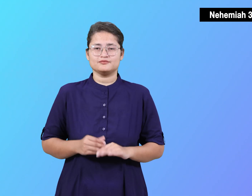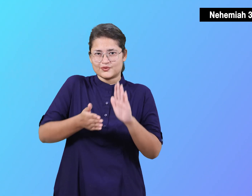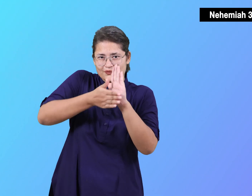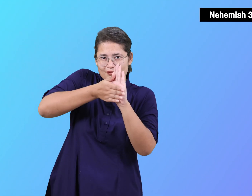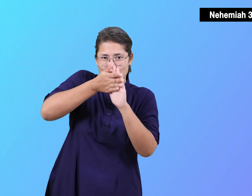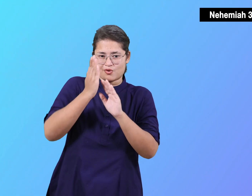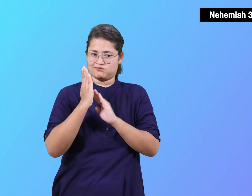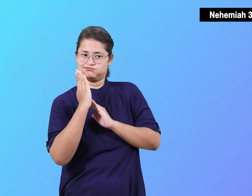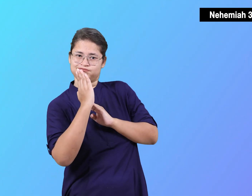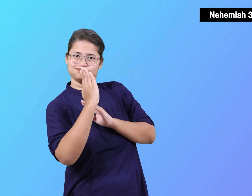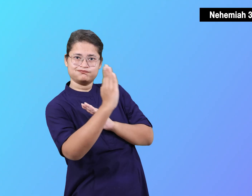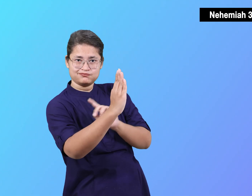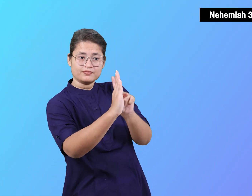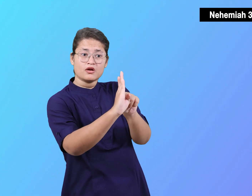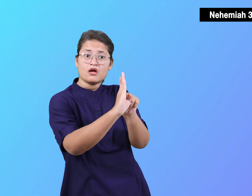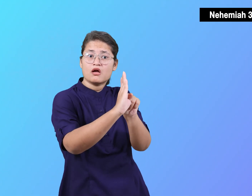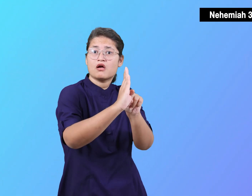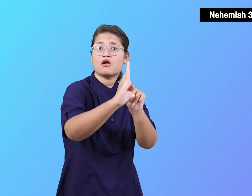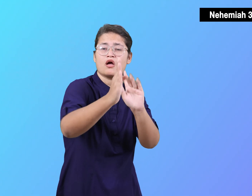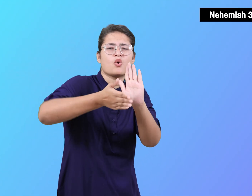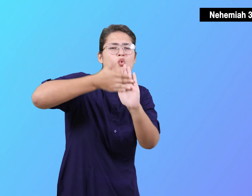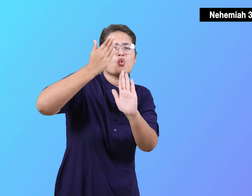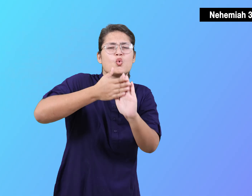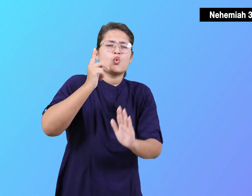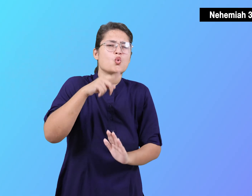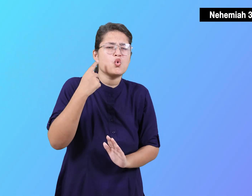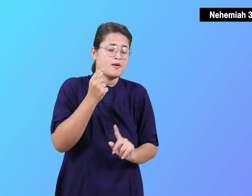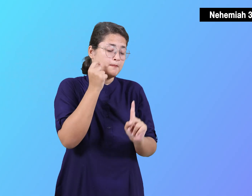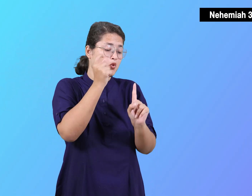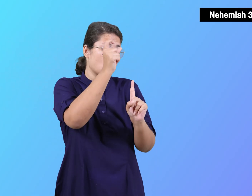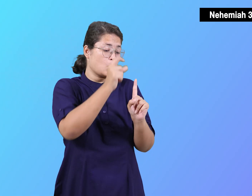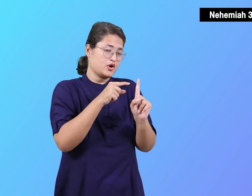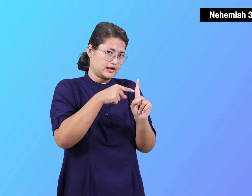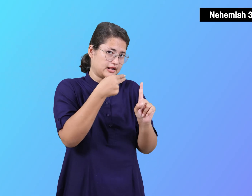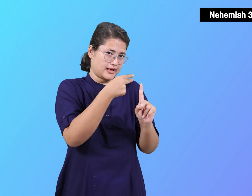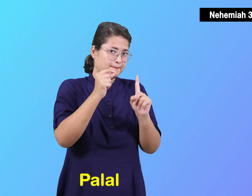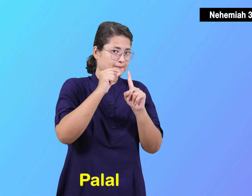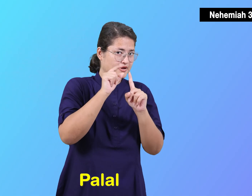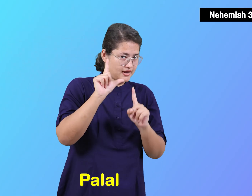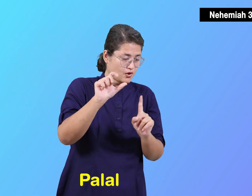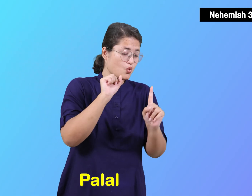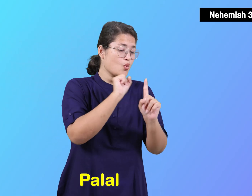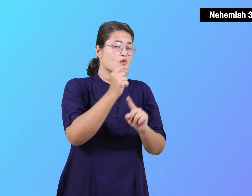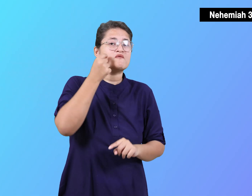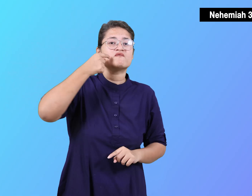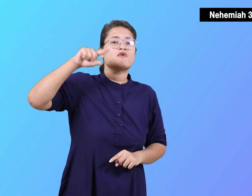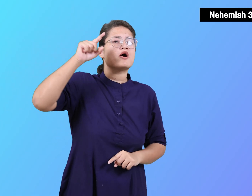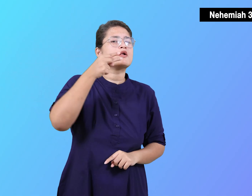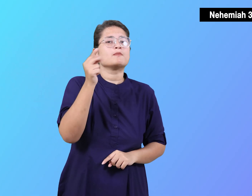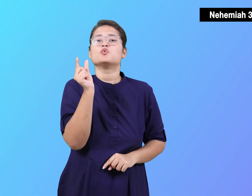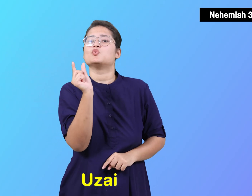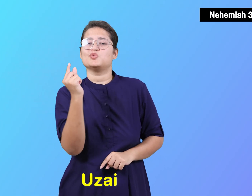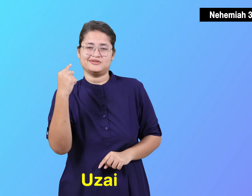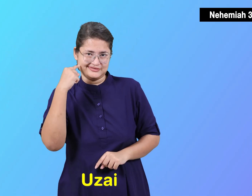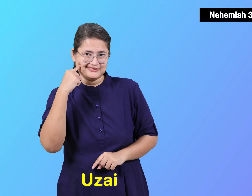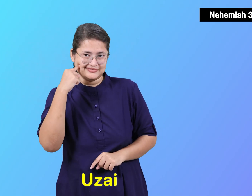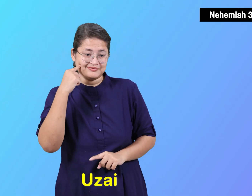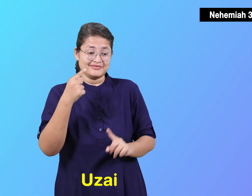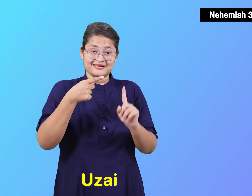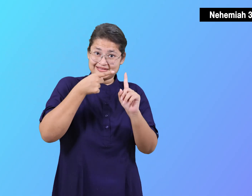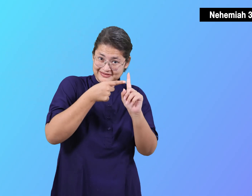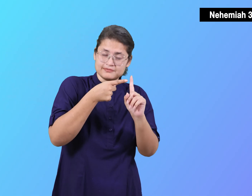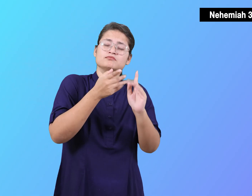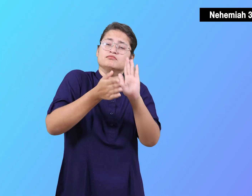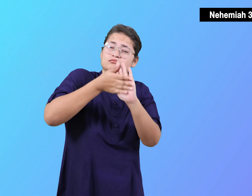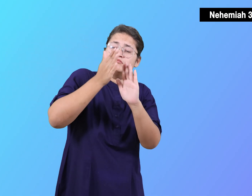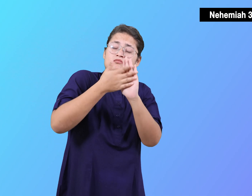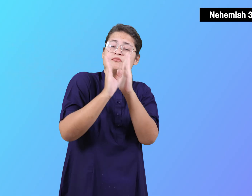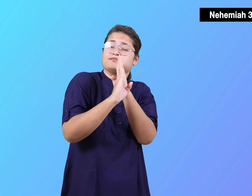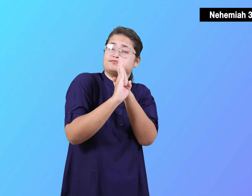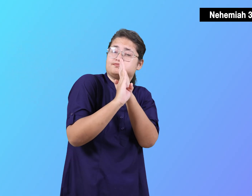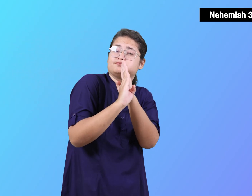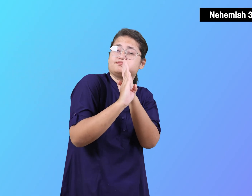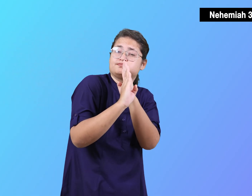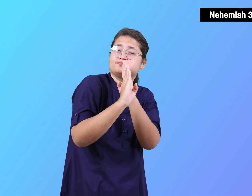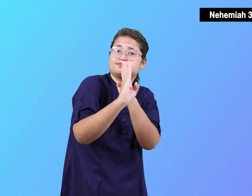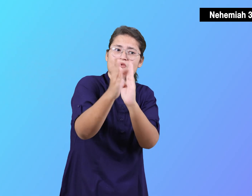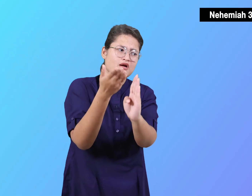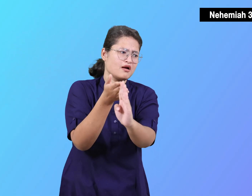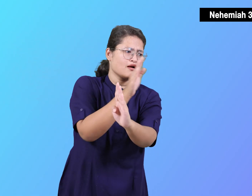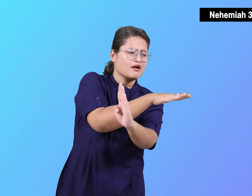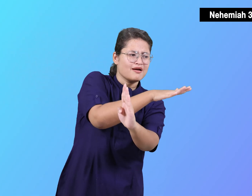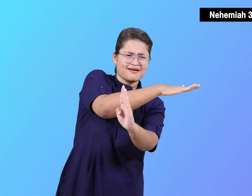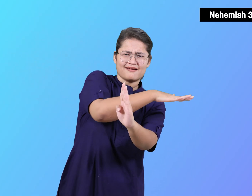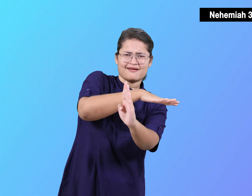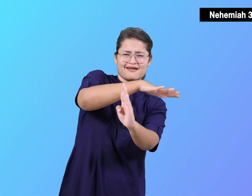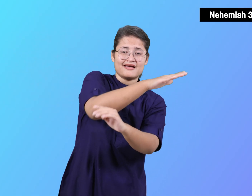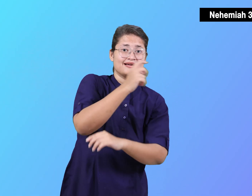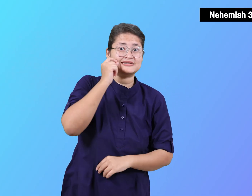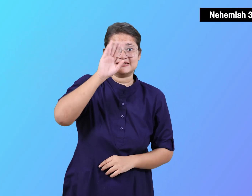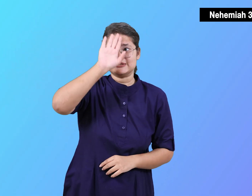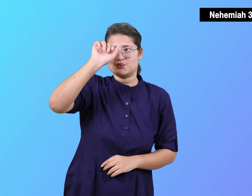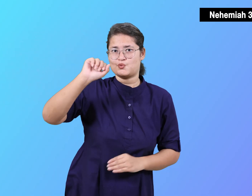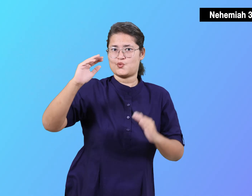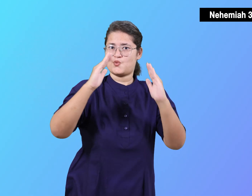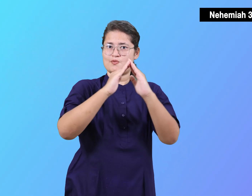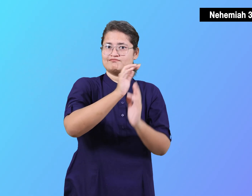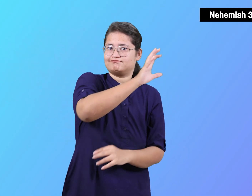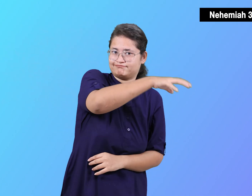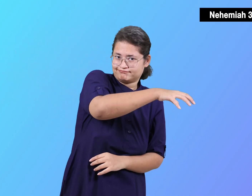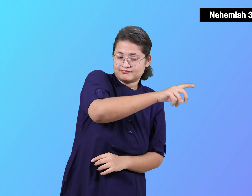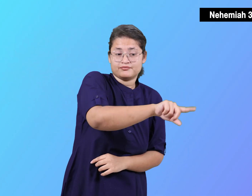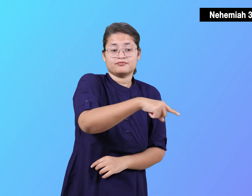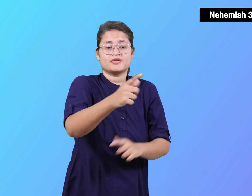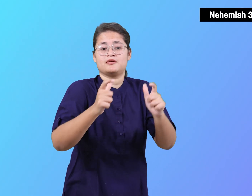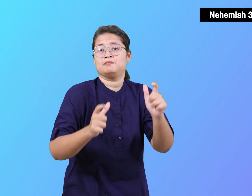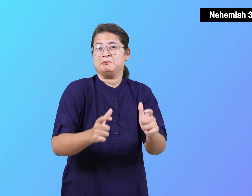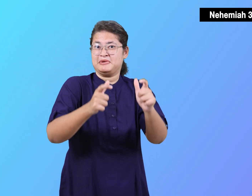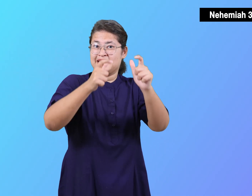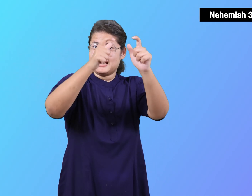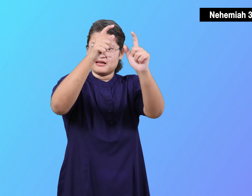Palal son of Uzai worked across from the bend in the wall near the tower. This is the tower at the king’s upper house.